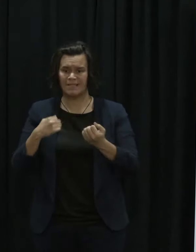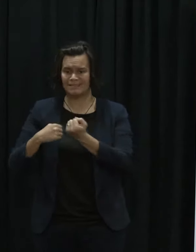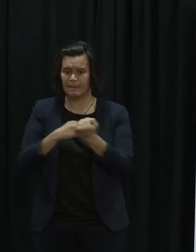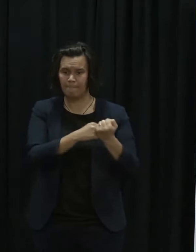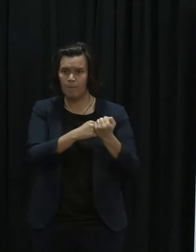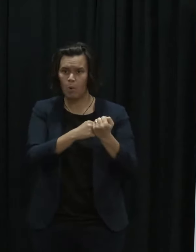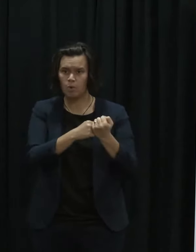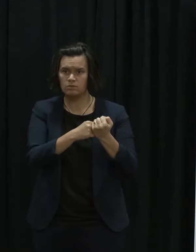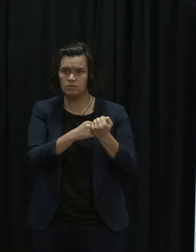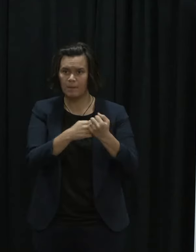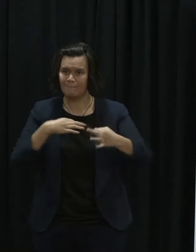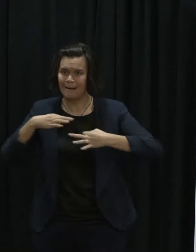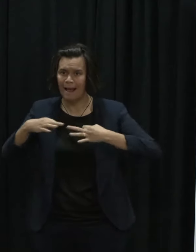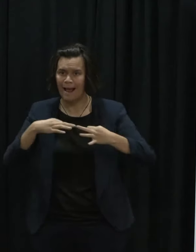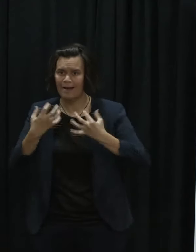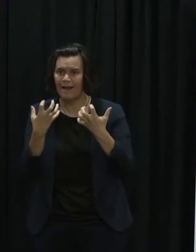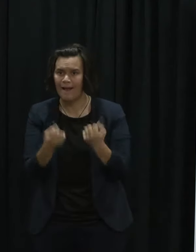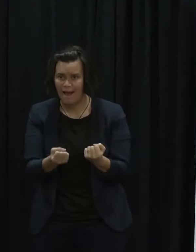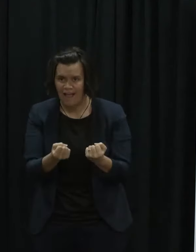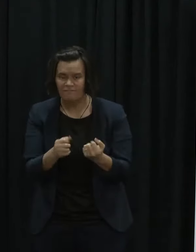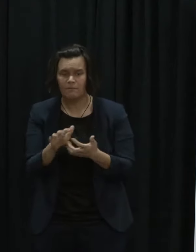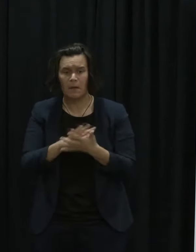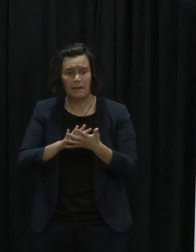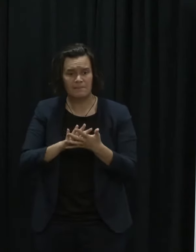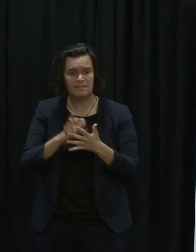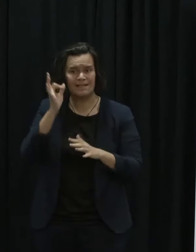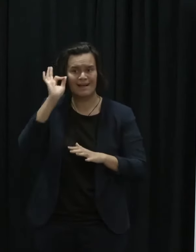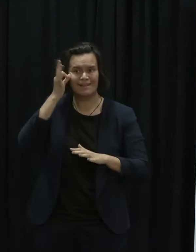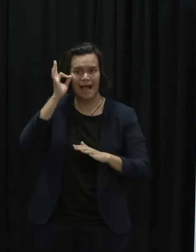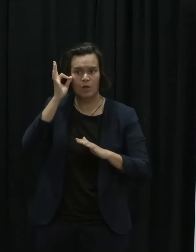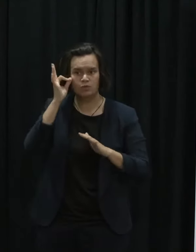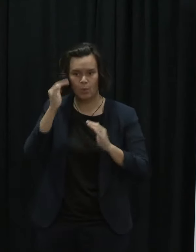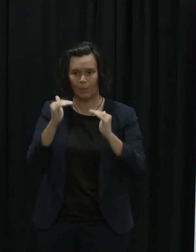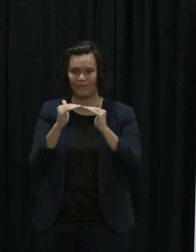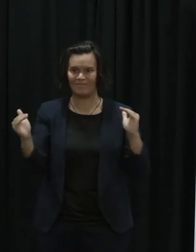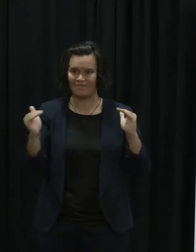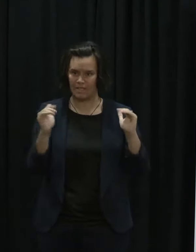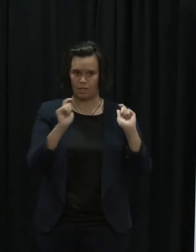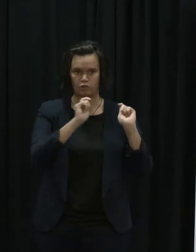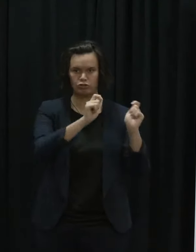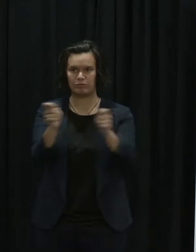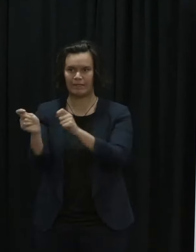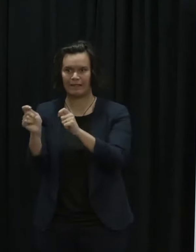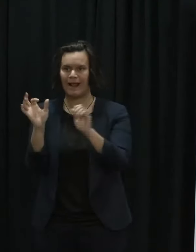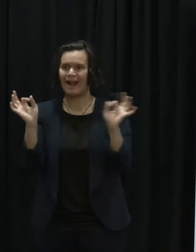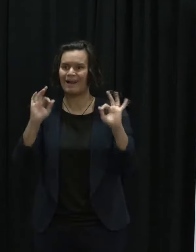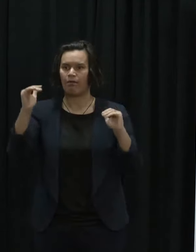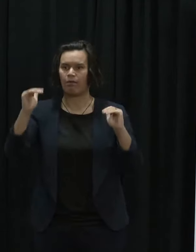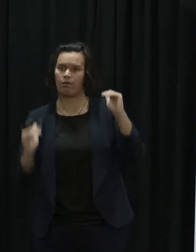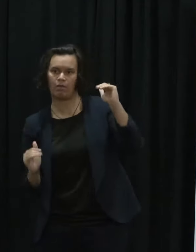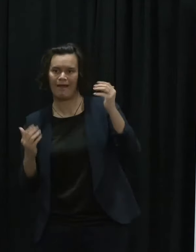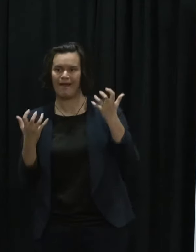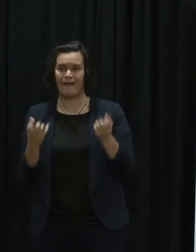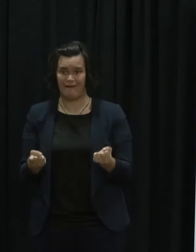course of that period of time of course we worked up a package of support to ensure that no council was left worse